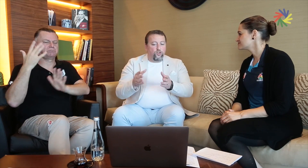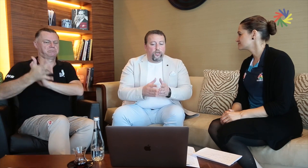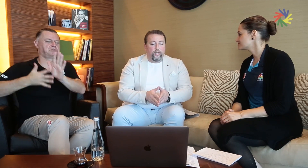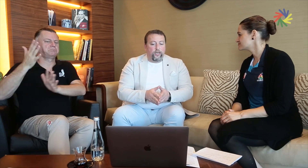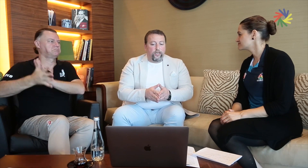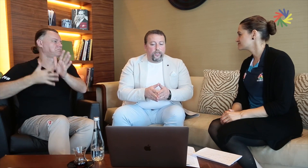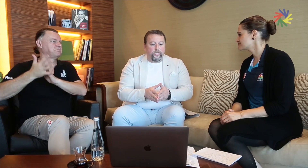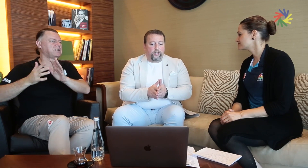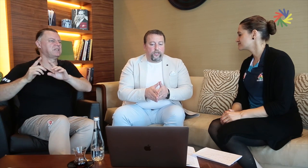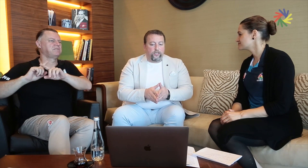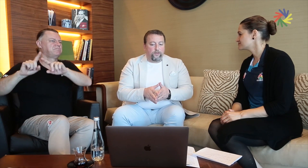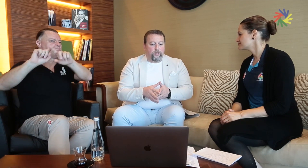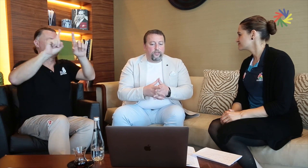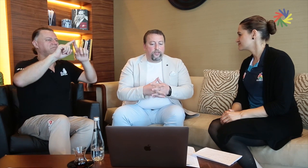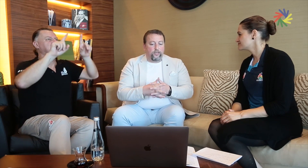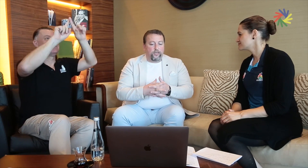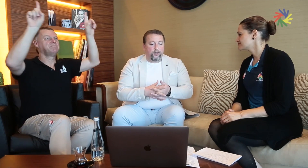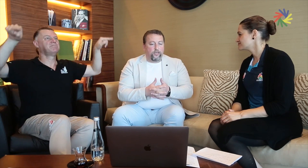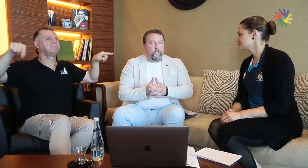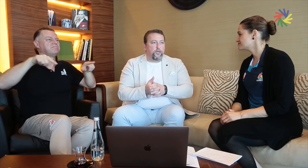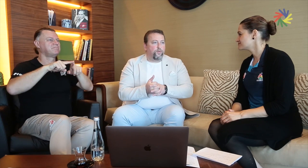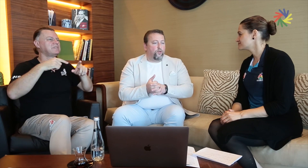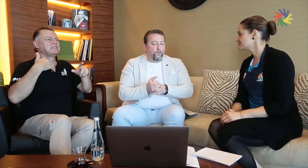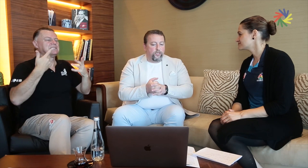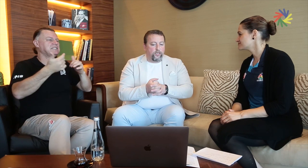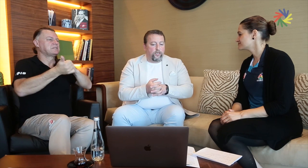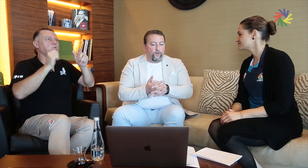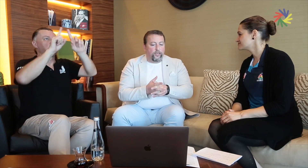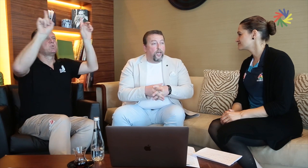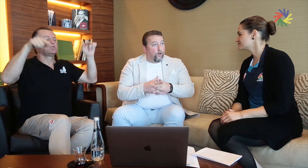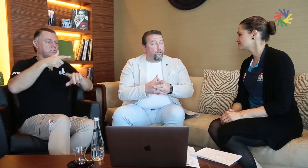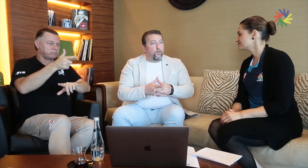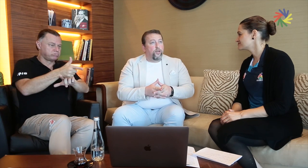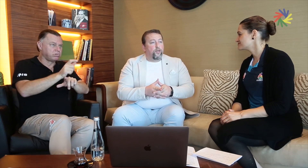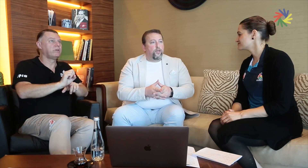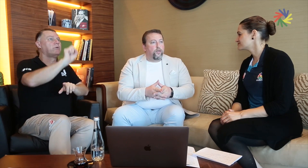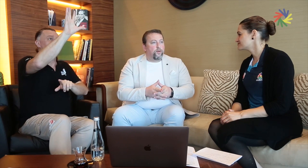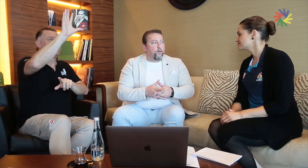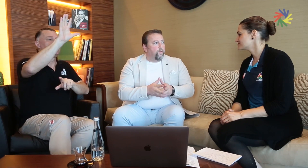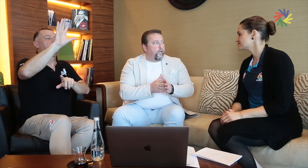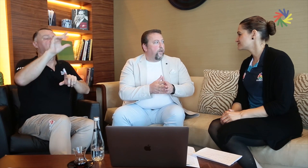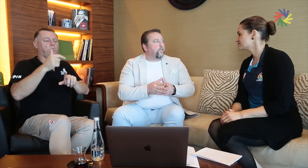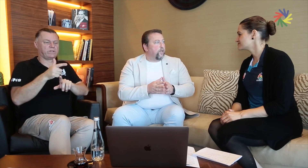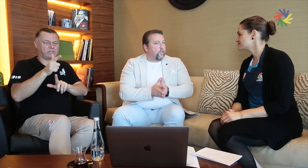it more accessible for the deaf.